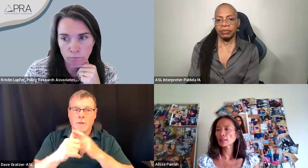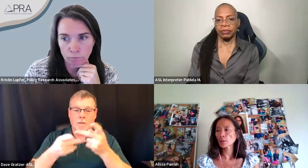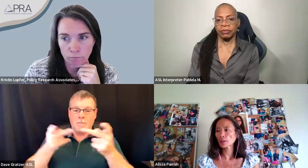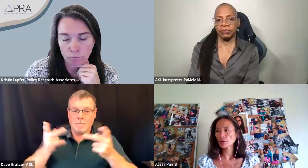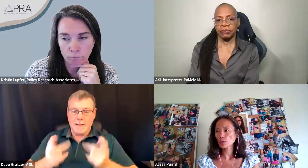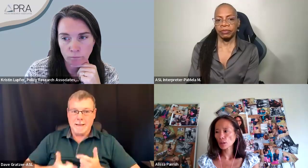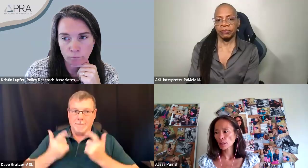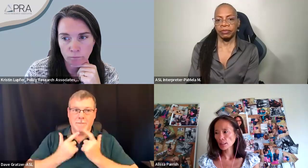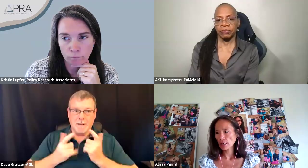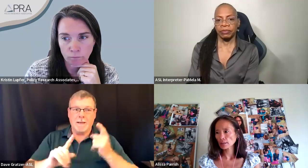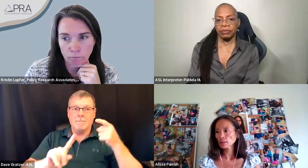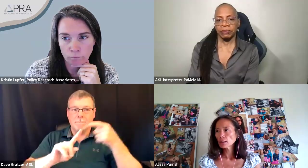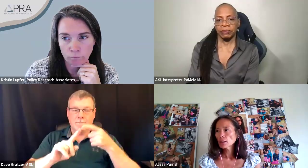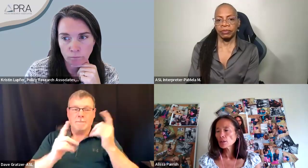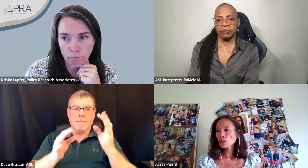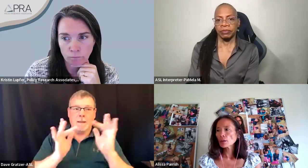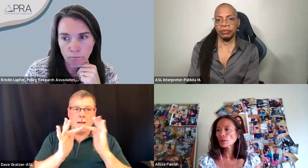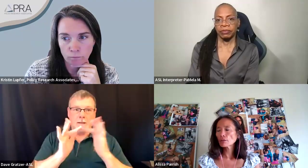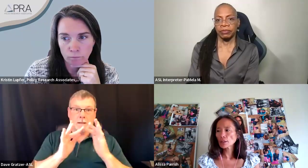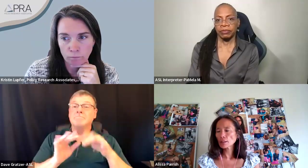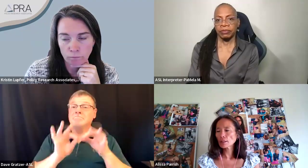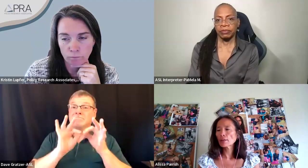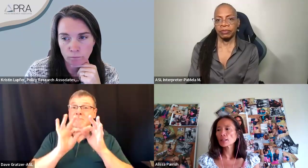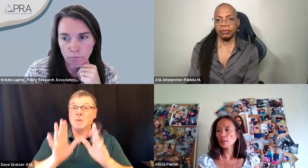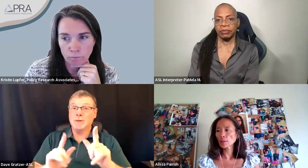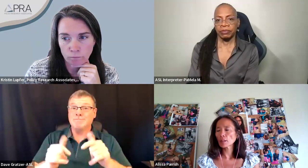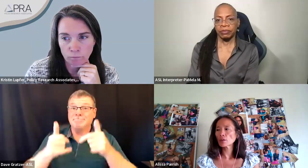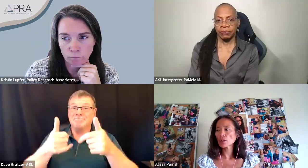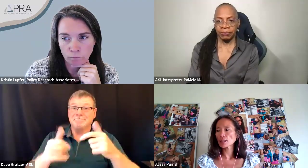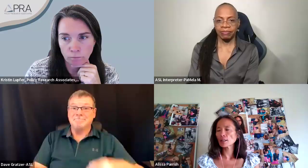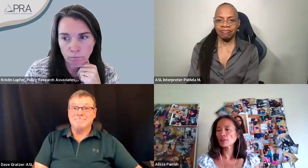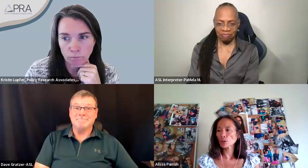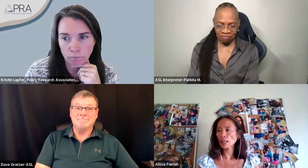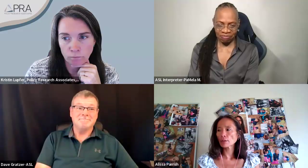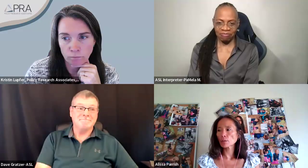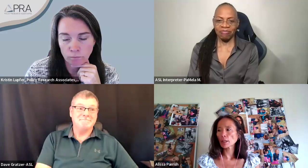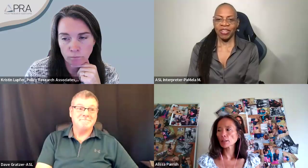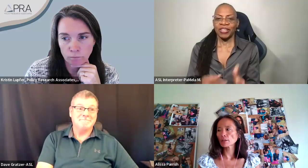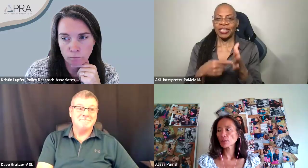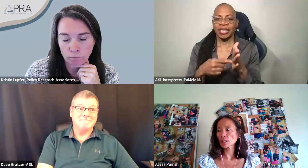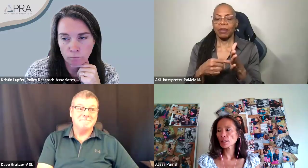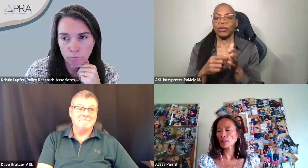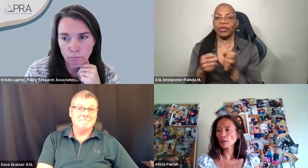at the point of first contact." And the example they use is if a street outreach project focuses